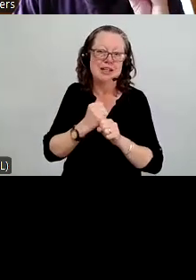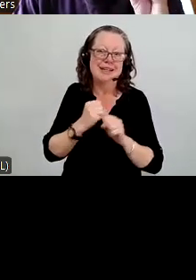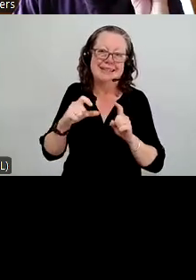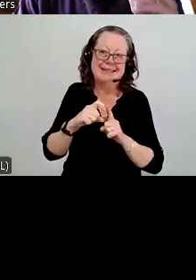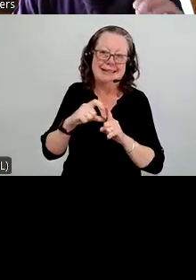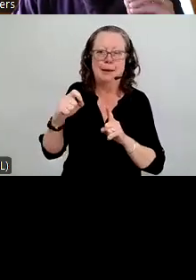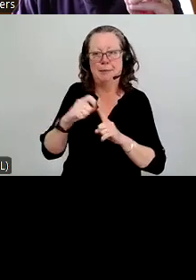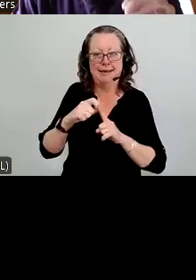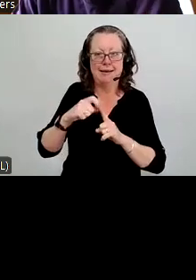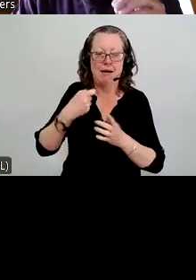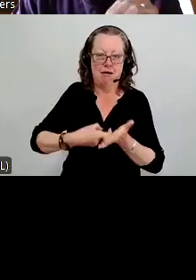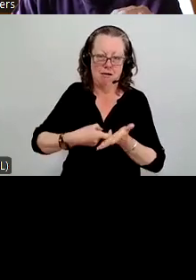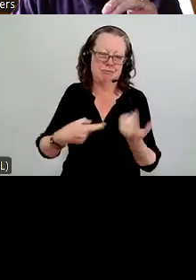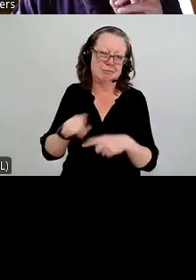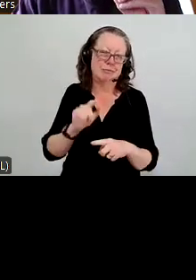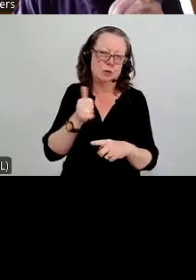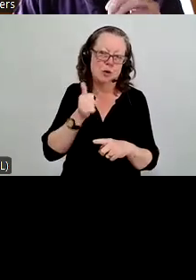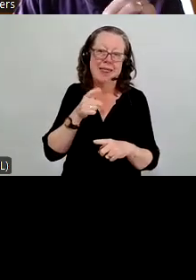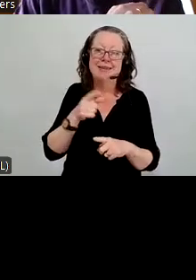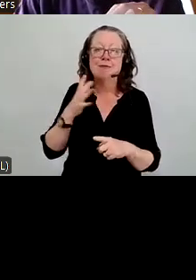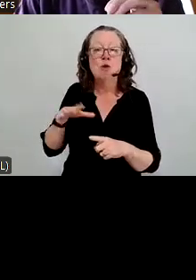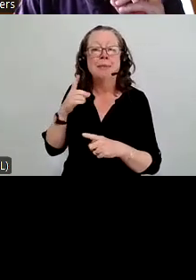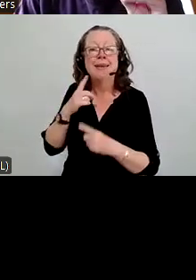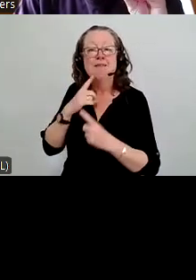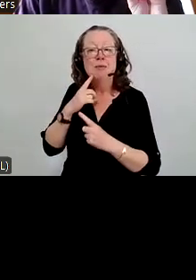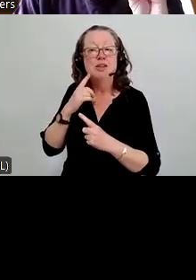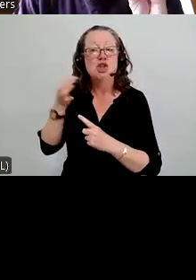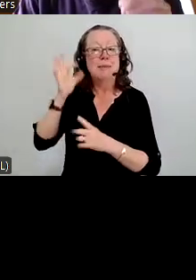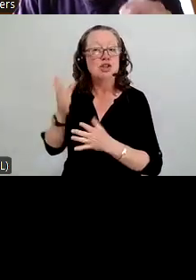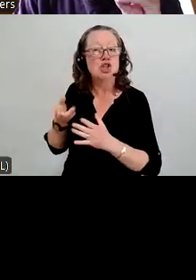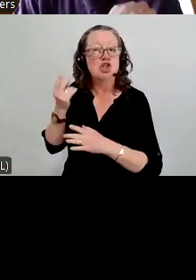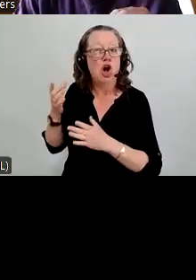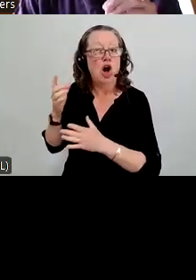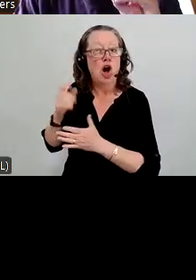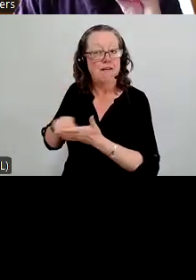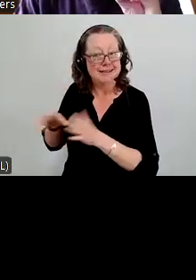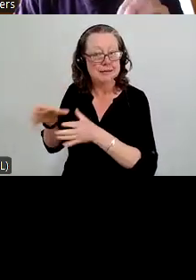From the Information Commissioner's Office, they've defined that you should explicitly ask